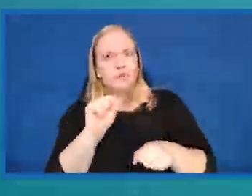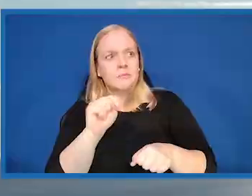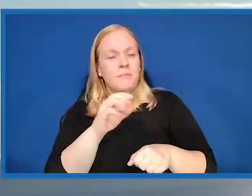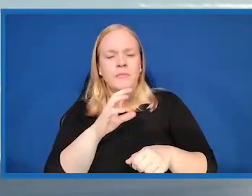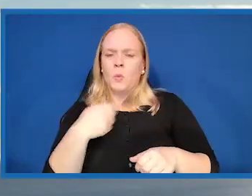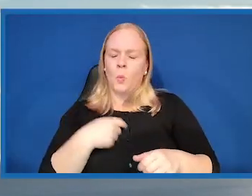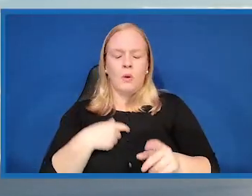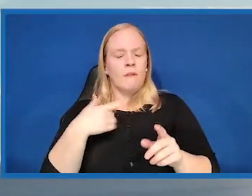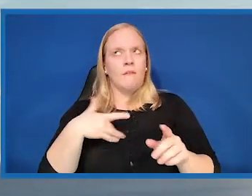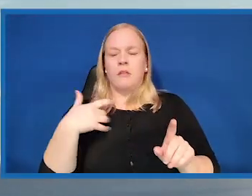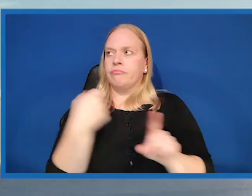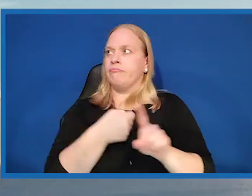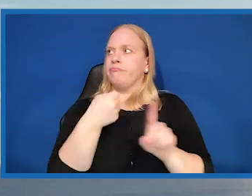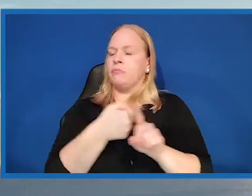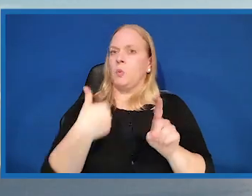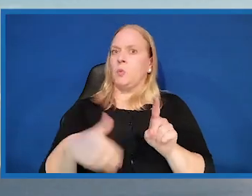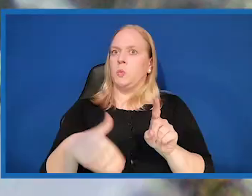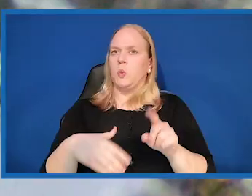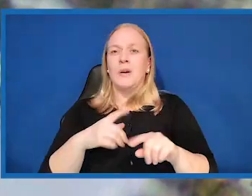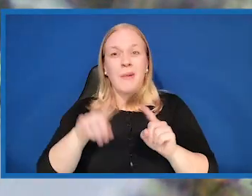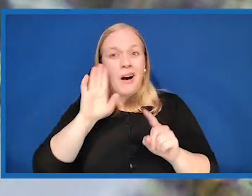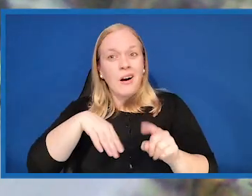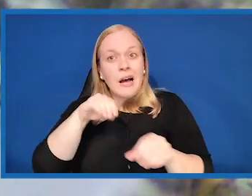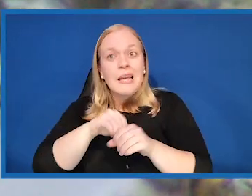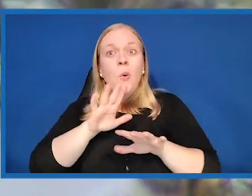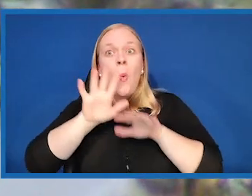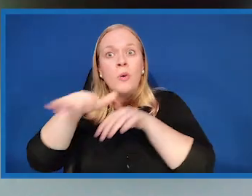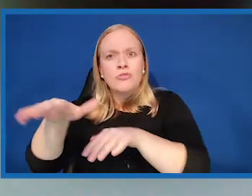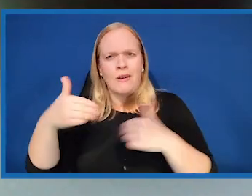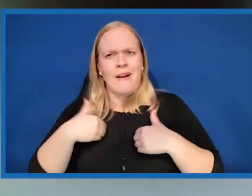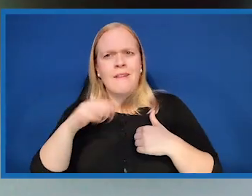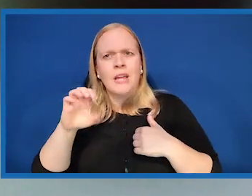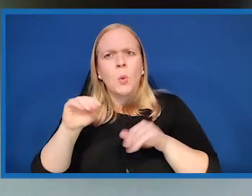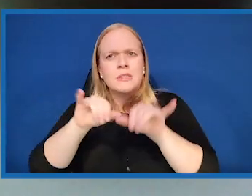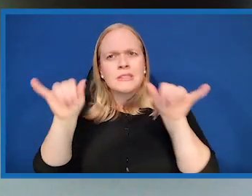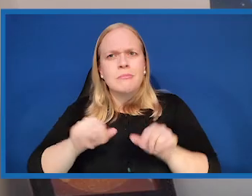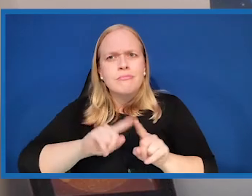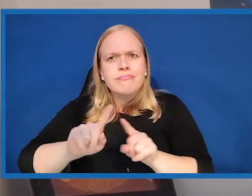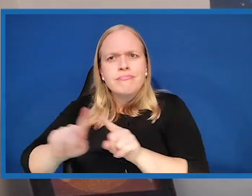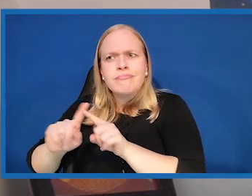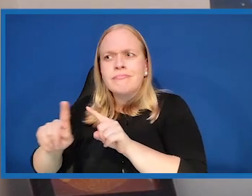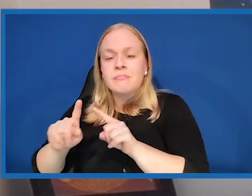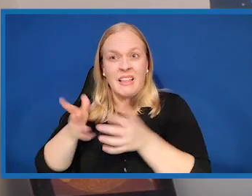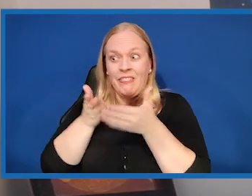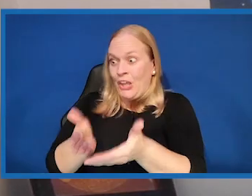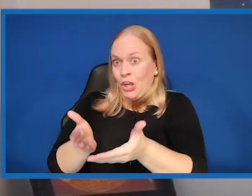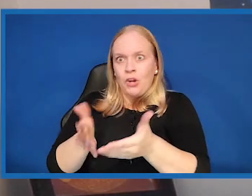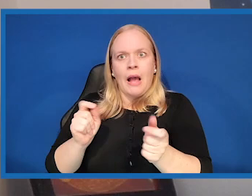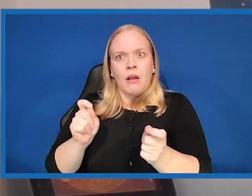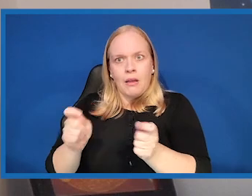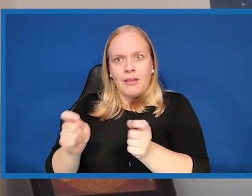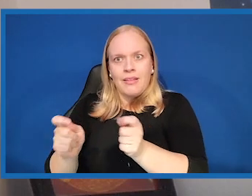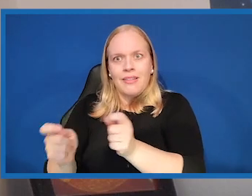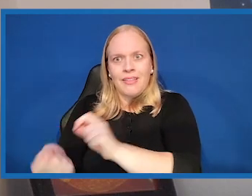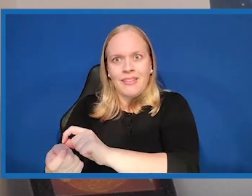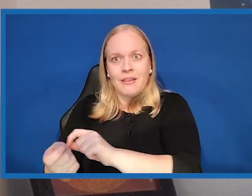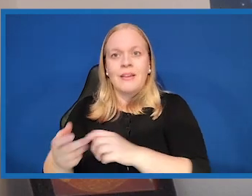ALTHOUGH HIDDEN FROM OUR EYES, UM, THEY'RE THERE IN THE PRESENT AND THEY'RE CHANGING. SO, THANKS TO THE NASA EARTH OBSERVING SATELLITES WE CAN SEE THOSE CHANGES.